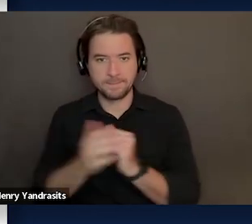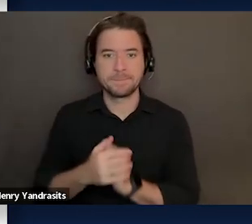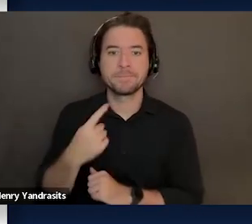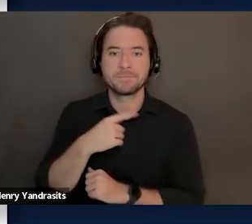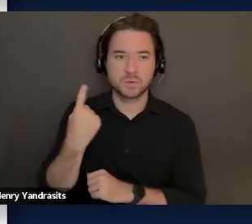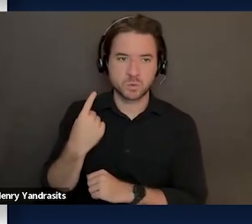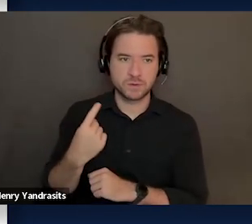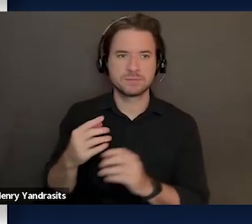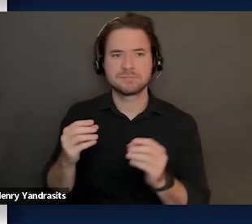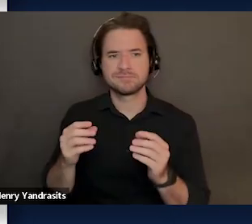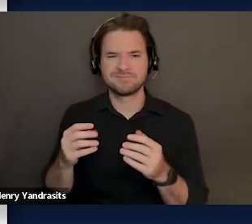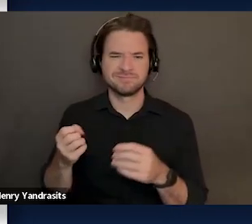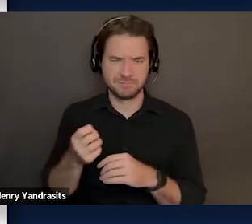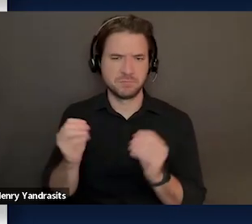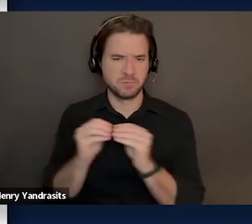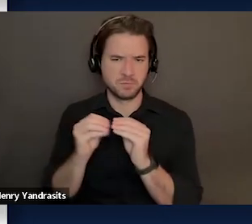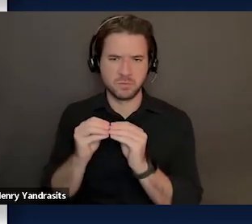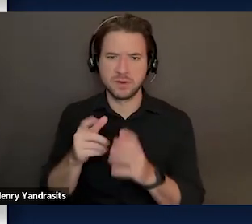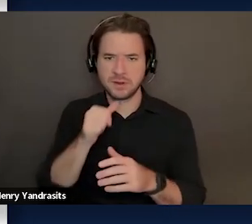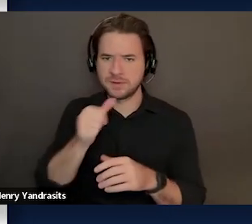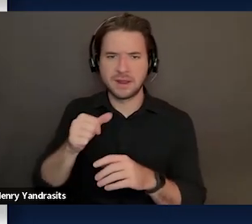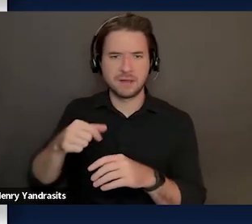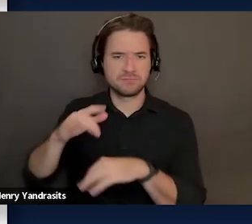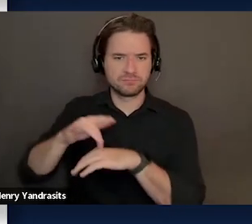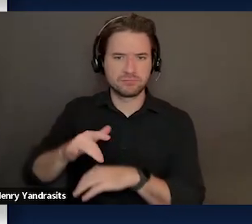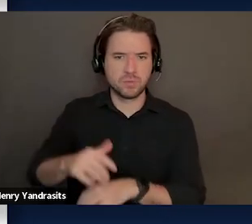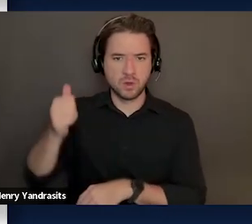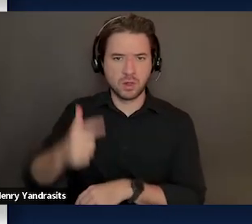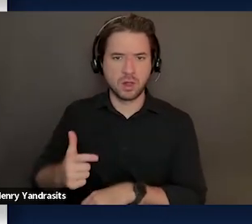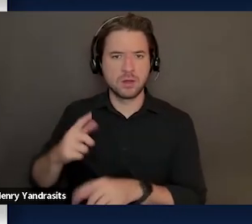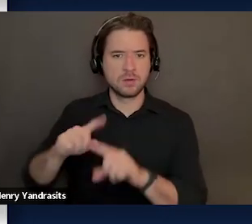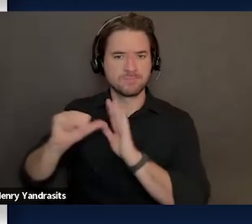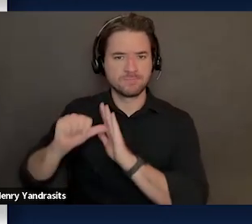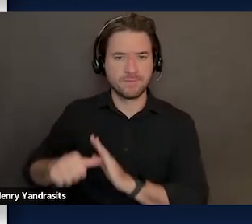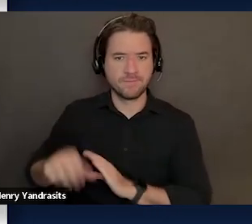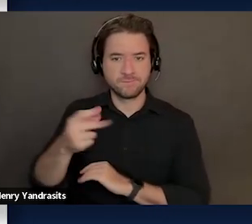The risks they consider are more numerous. I'm not going to discuss them all here, but I'll highlight a few.